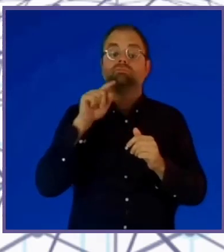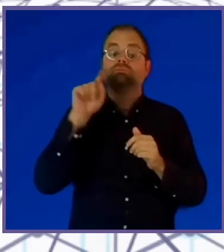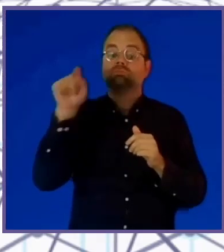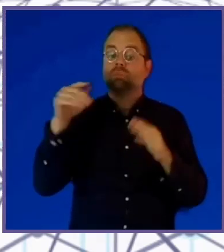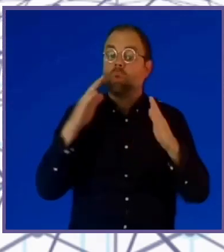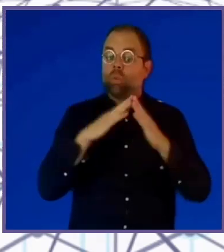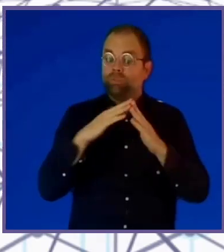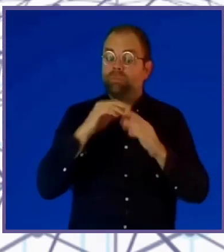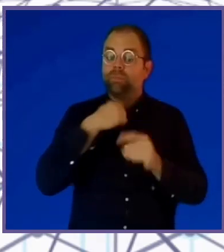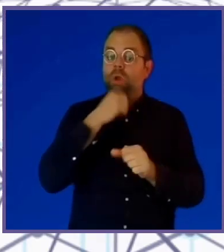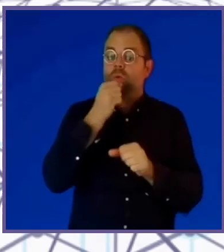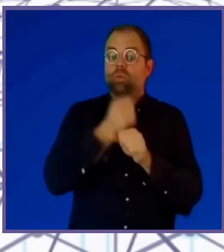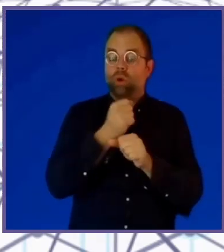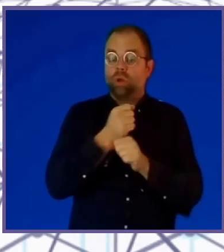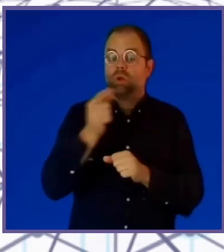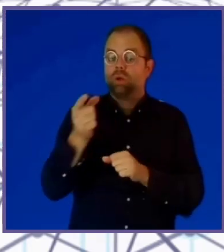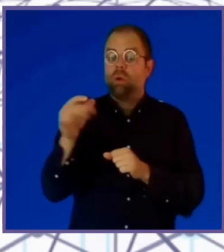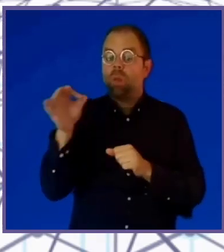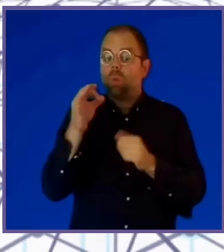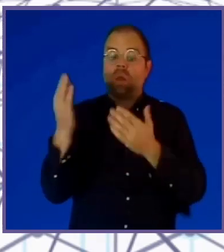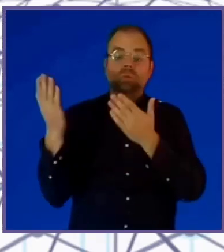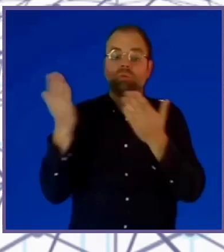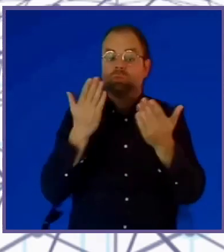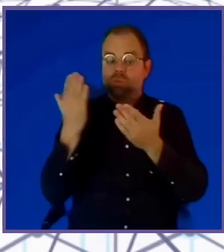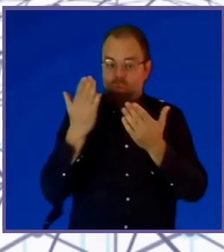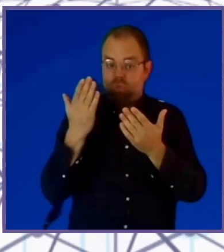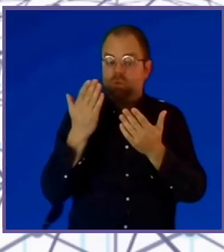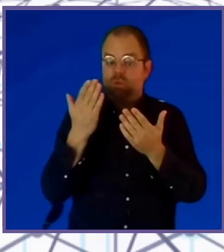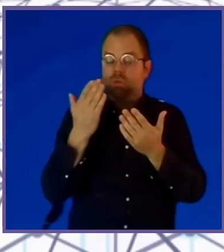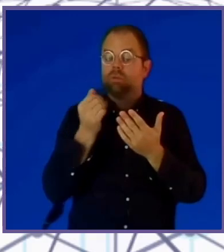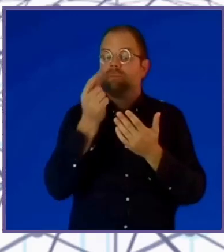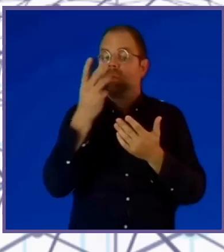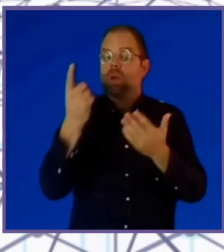idea of 3D printing in Nepal because I was so much wanting to do that.